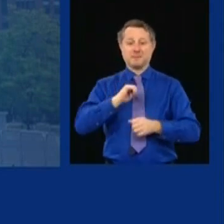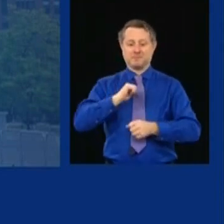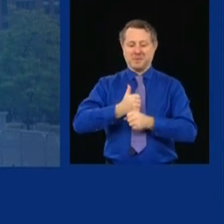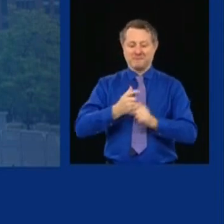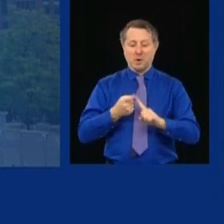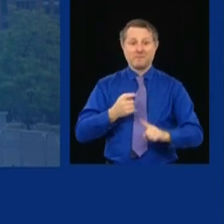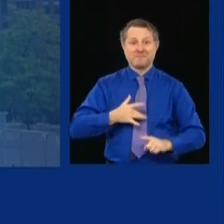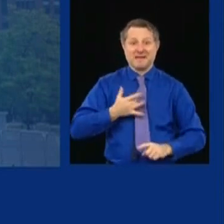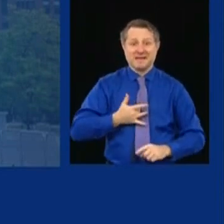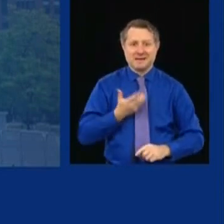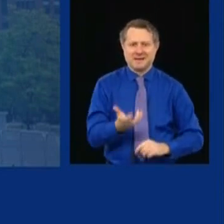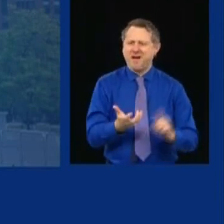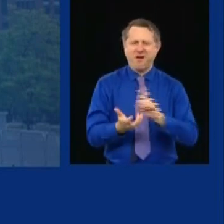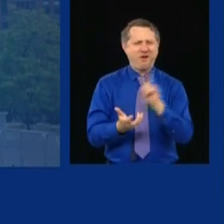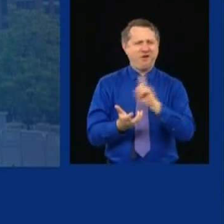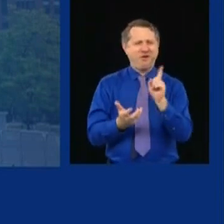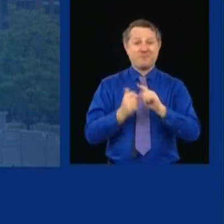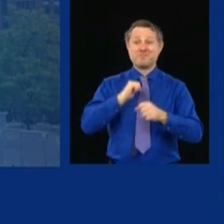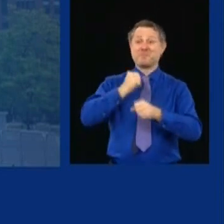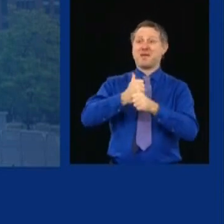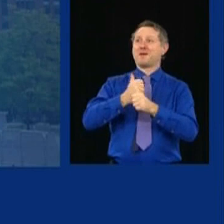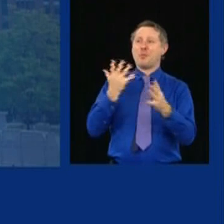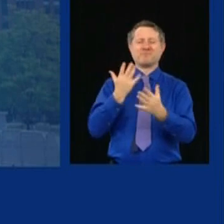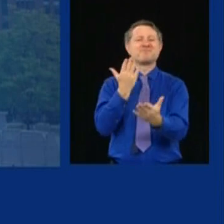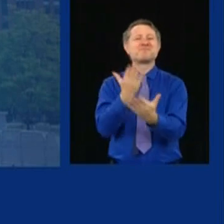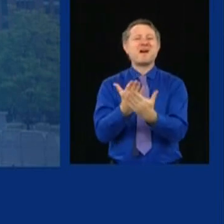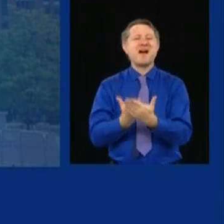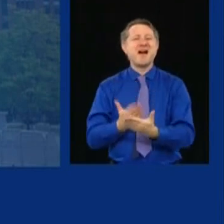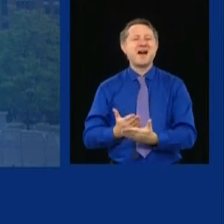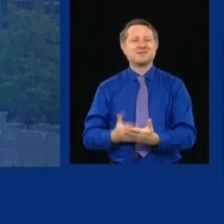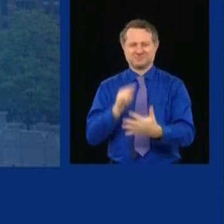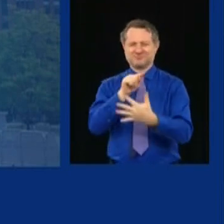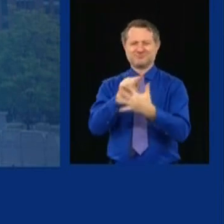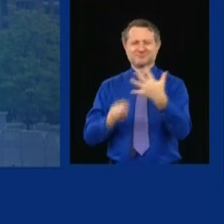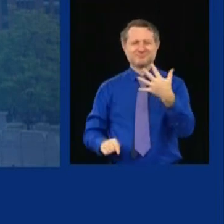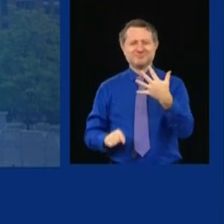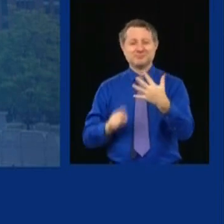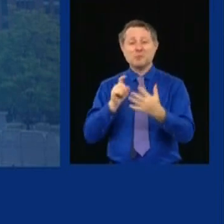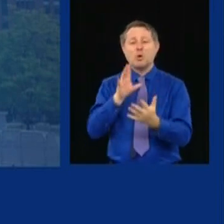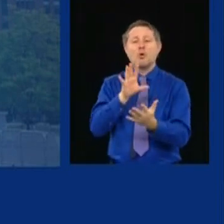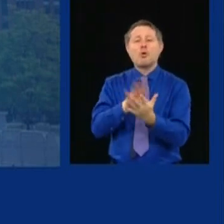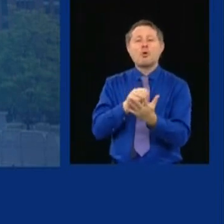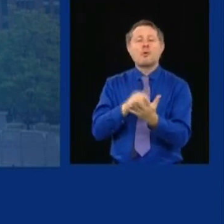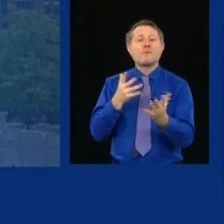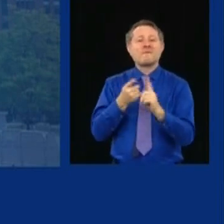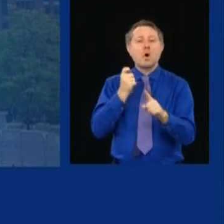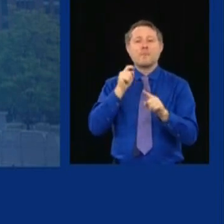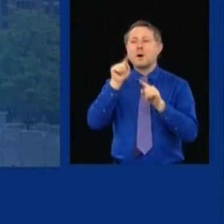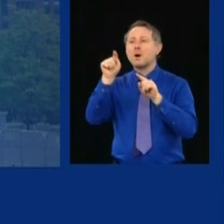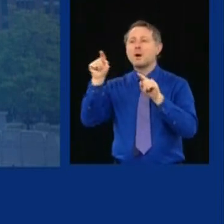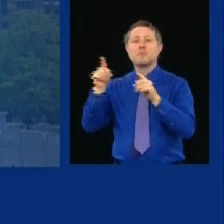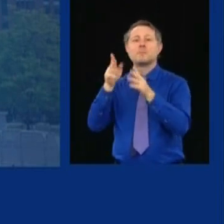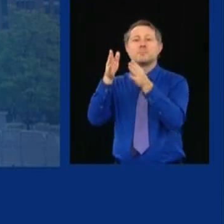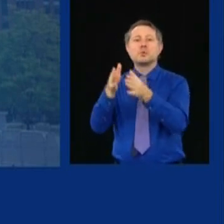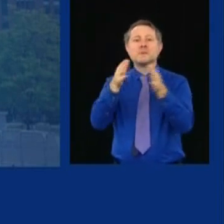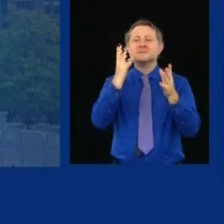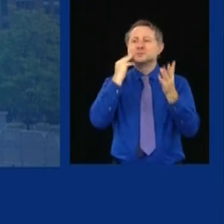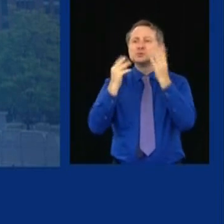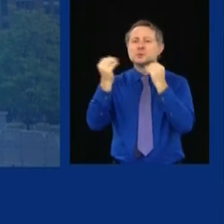NOT POLITICAL, NOT BASED ON FEELINGS, BUT BASED ON FACTS. AND LEARN THE LESSONS OF OTHER PEOPLE WHO HAVE GONE THROUGH